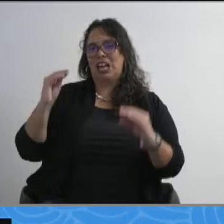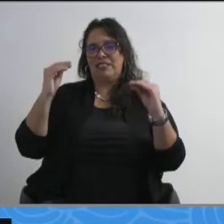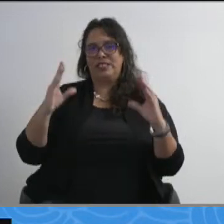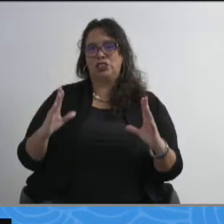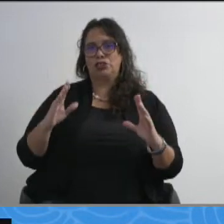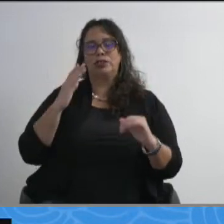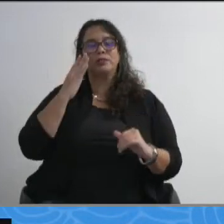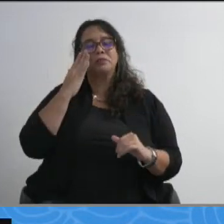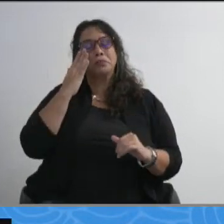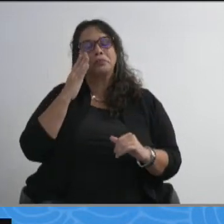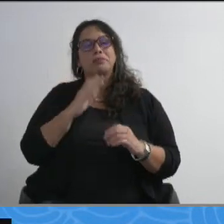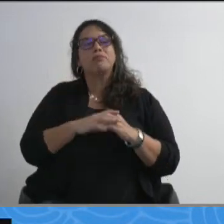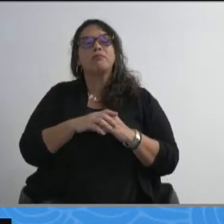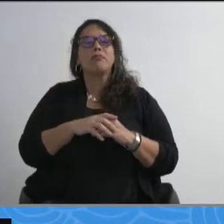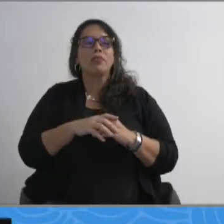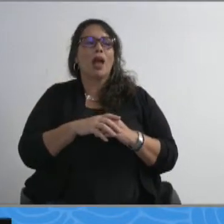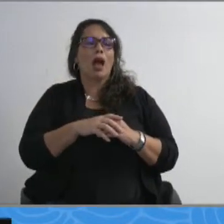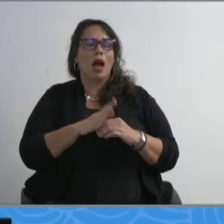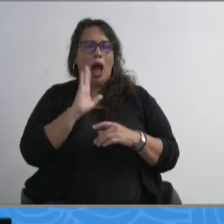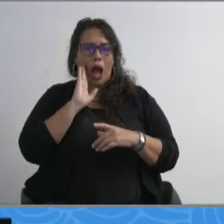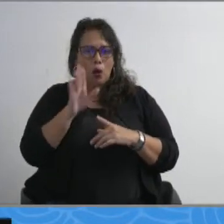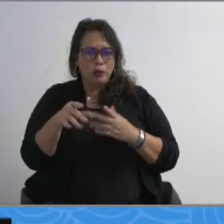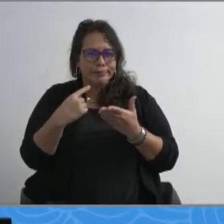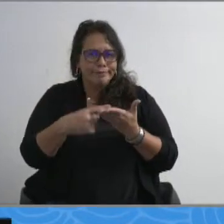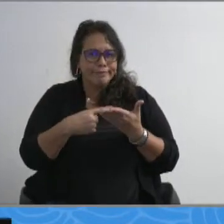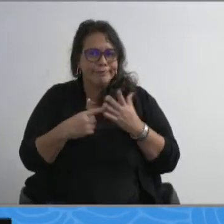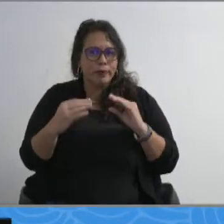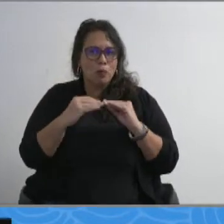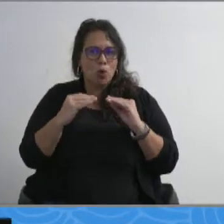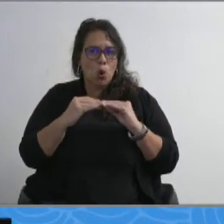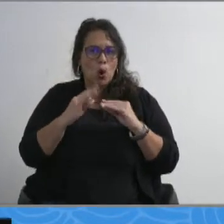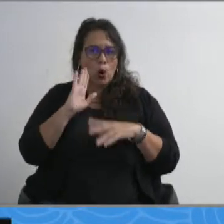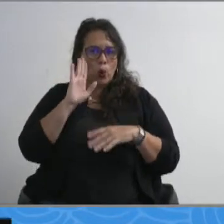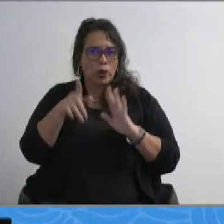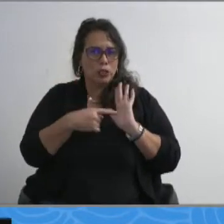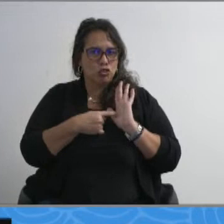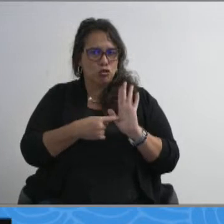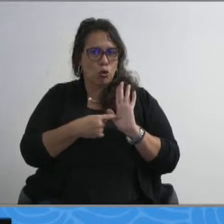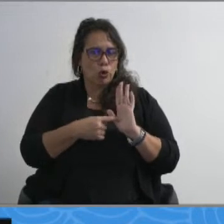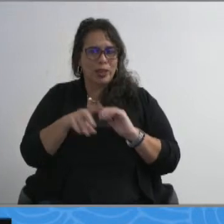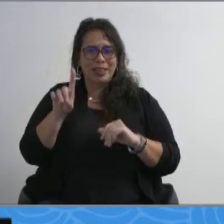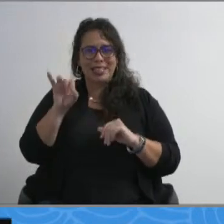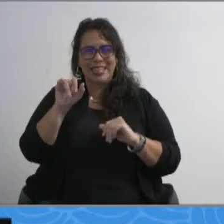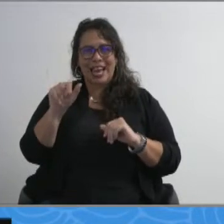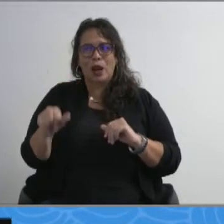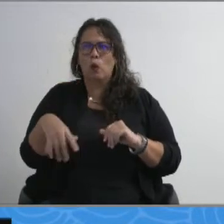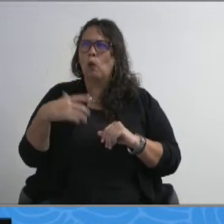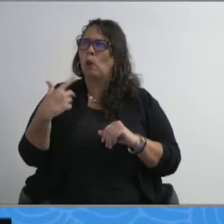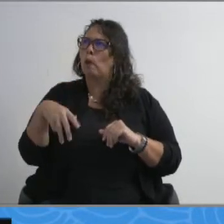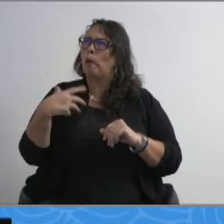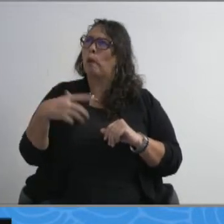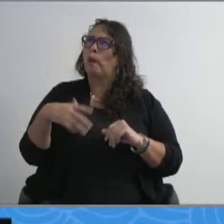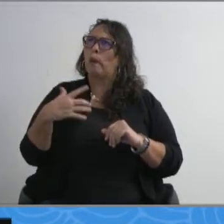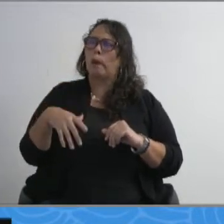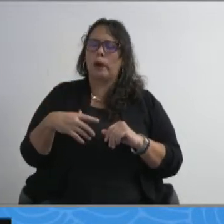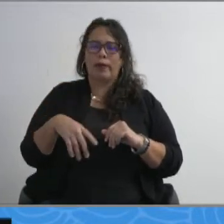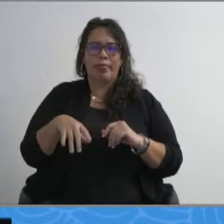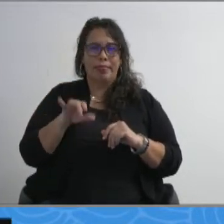I'm gonna talk a little bit about this more. Because I think when I show you the data, you're gonna see that this here is